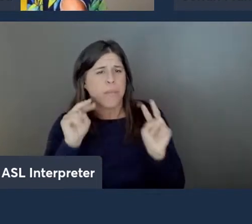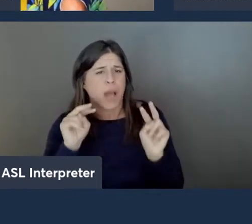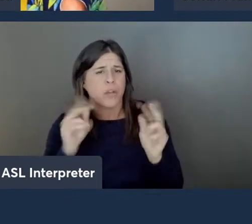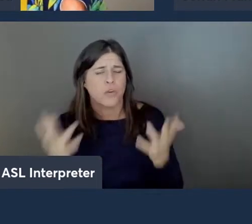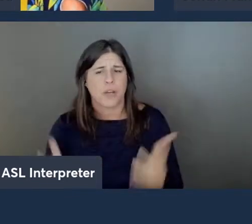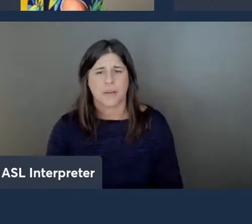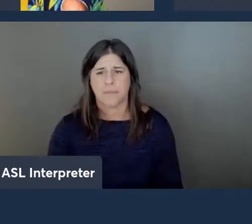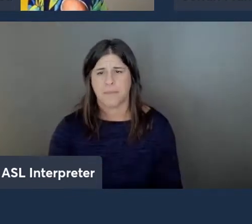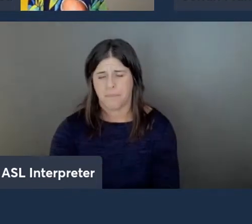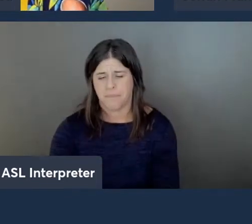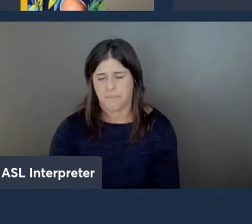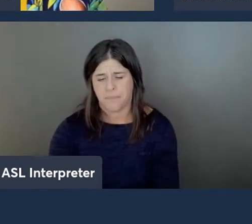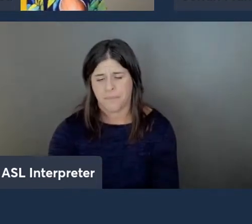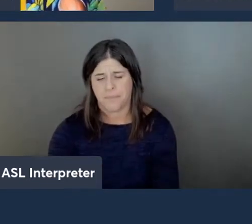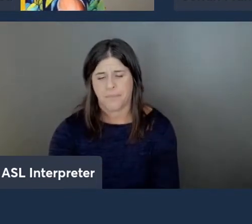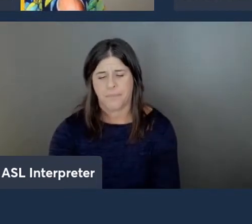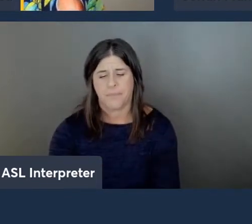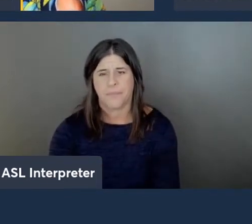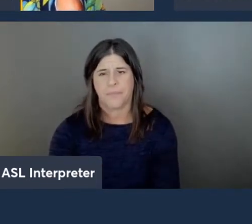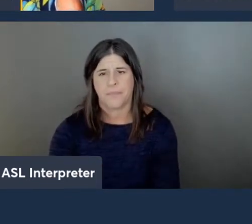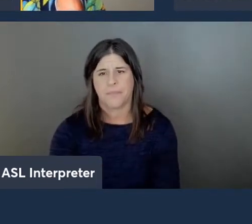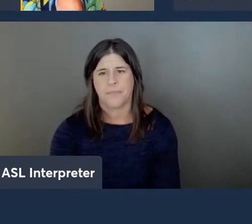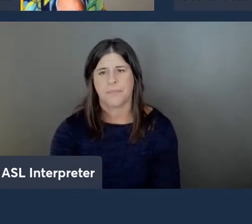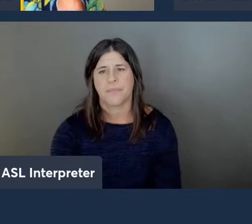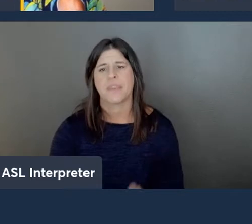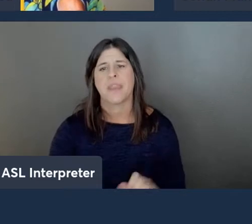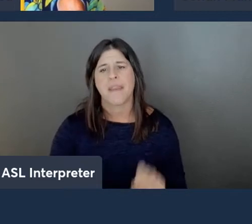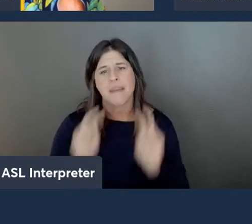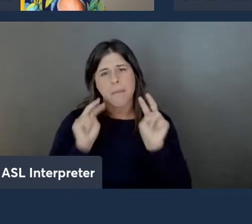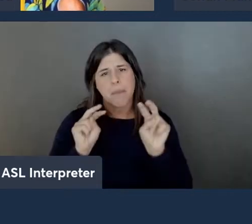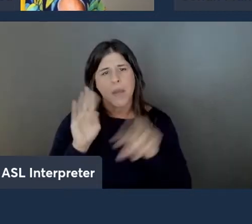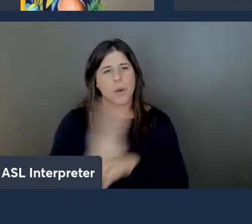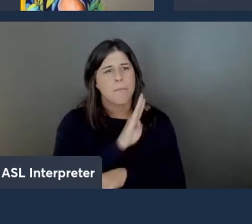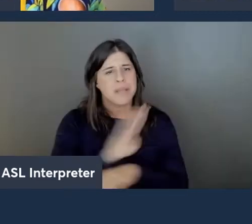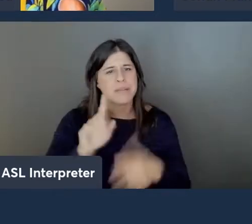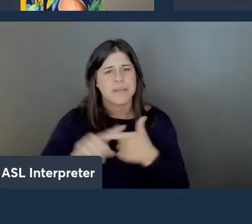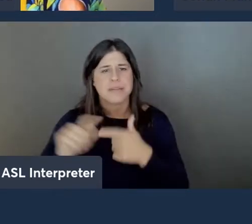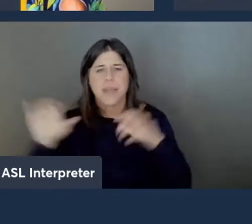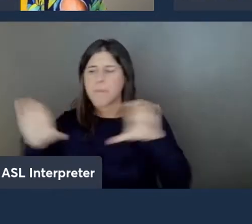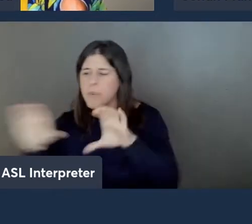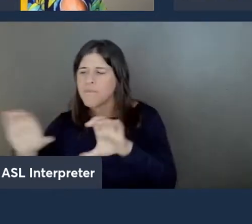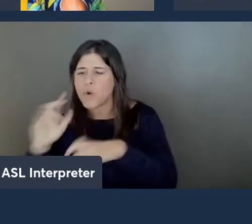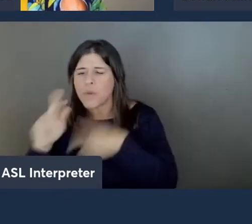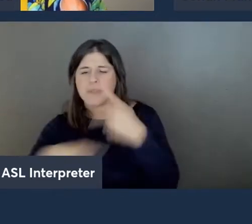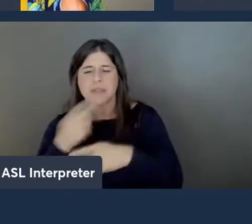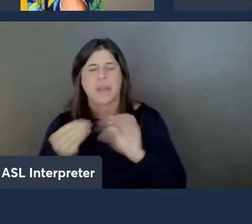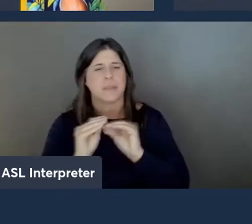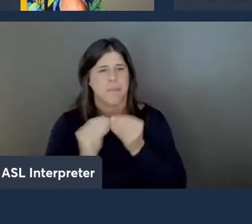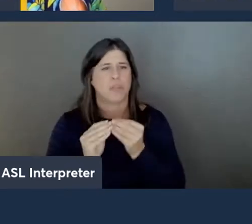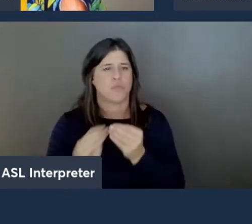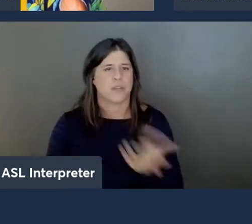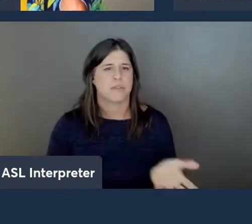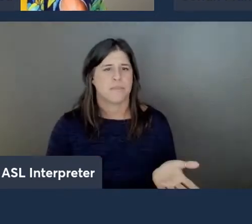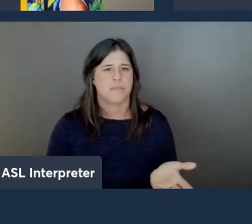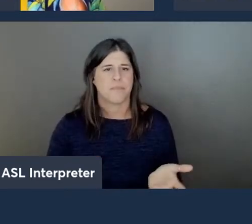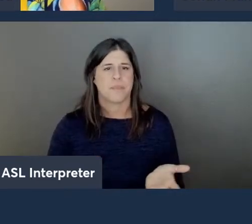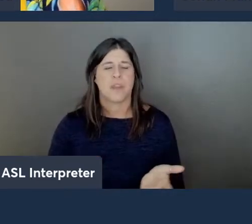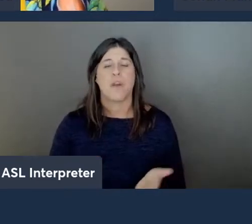Well, it can monitor both business and performance kinds of metrics. So in the area of business metrics,